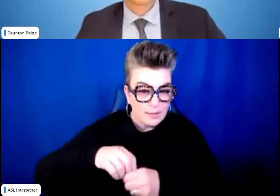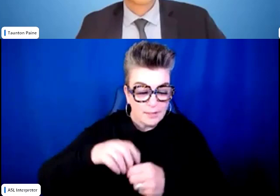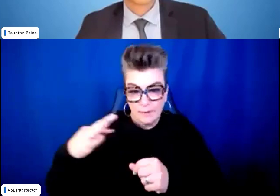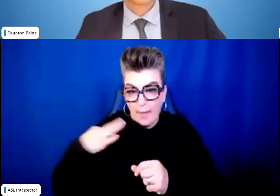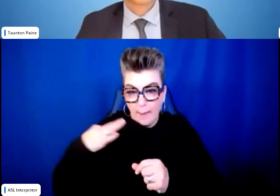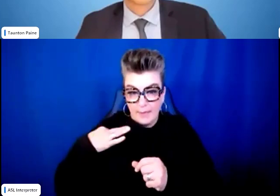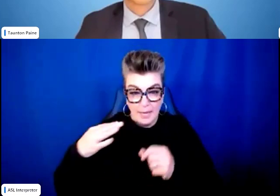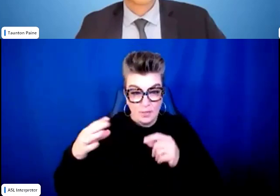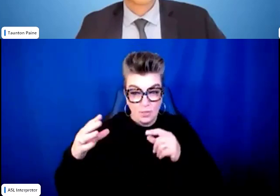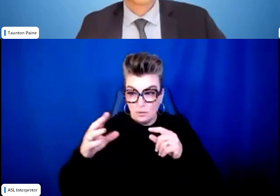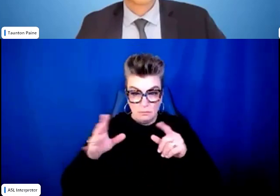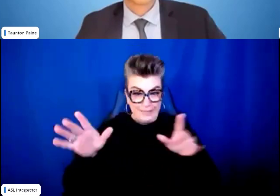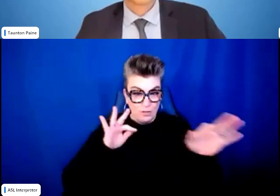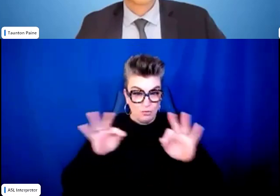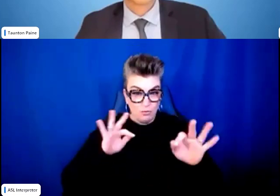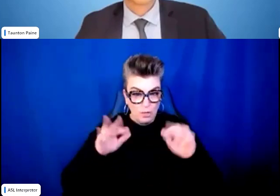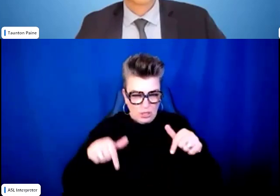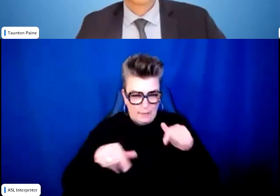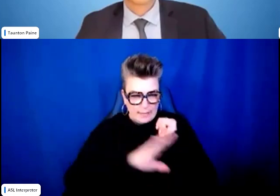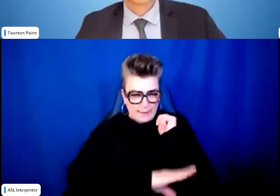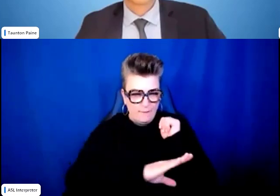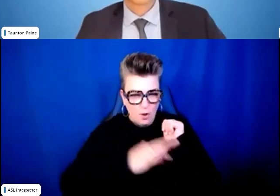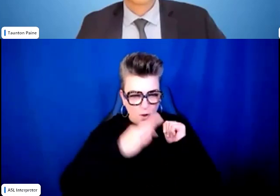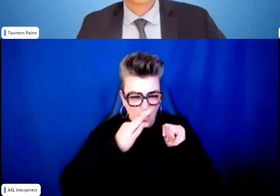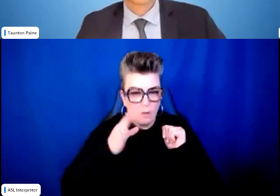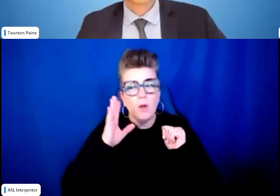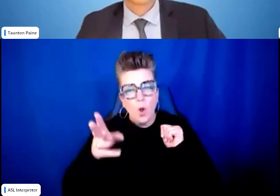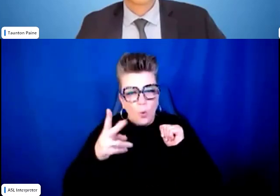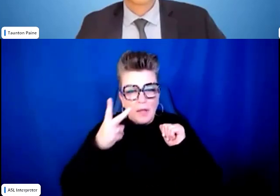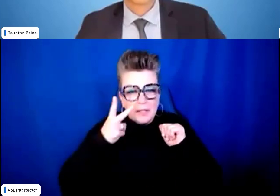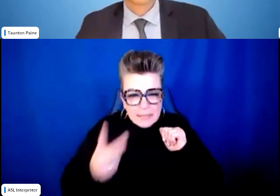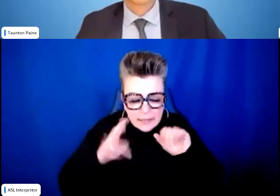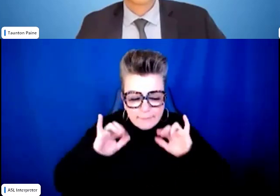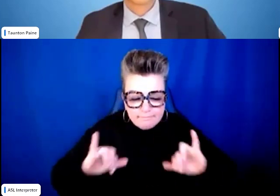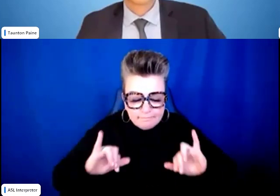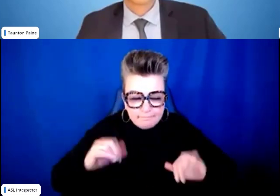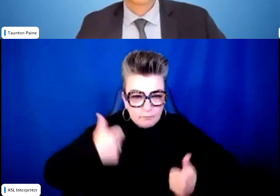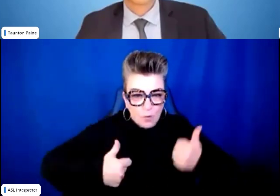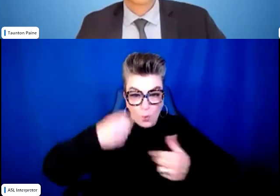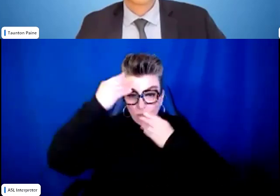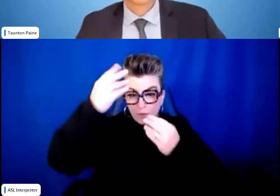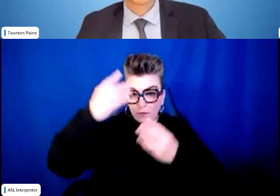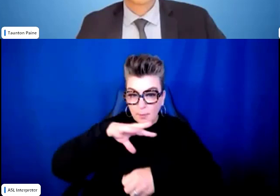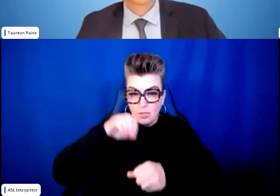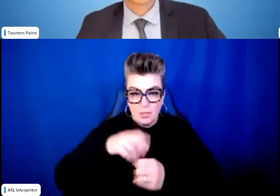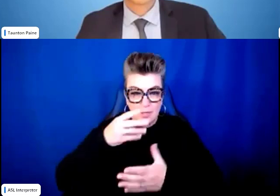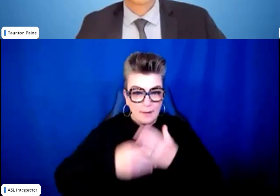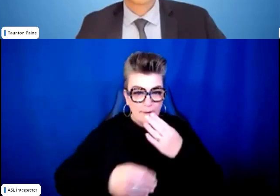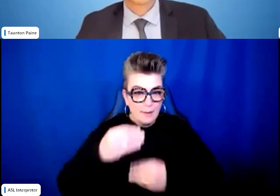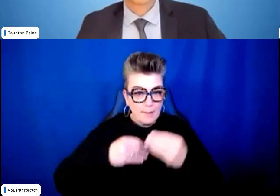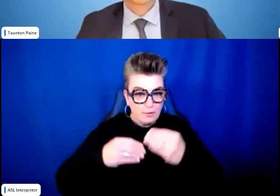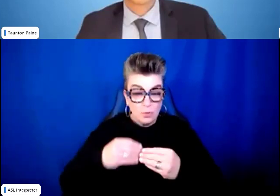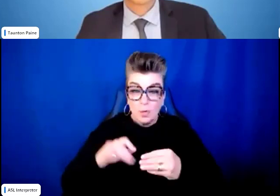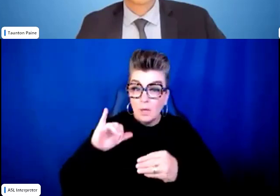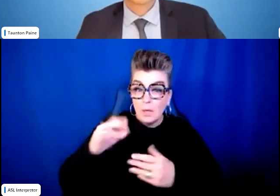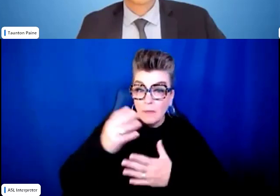and so you'll see in there exactly what information you should be putting in the budget section. And that budget aspect of data management